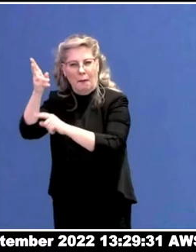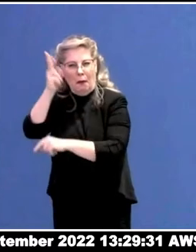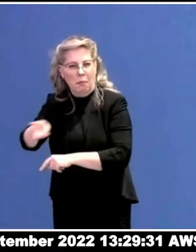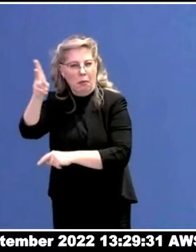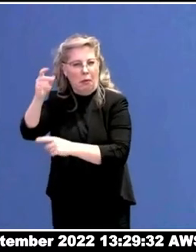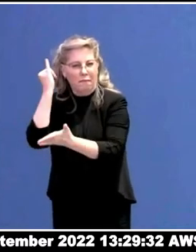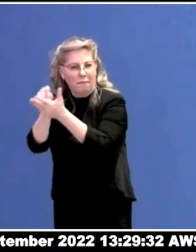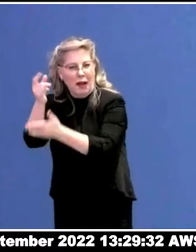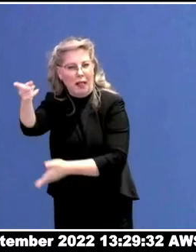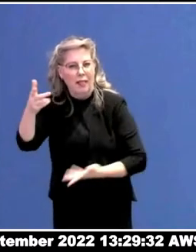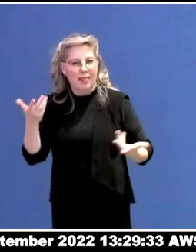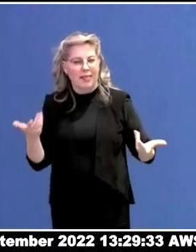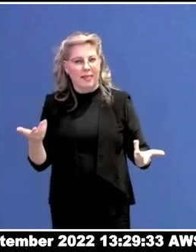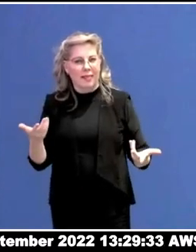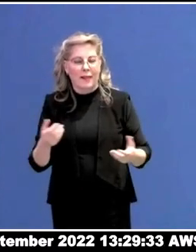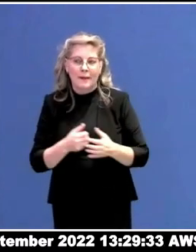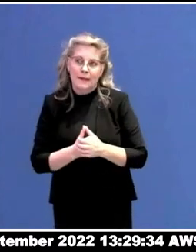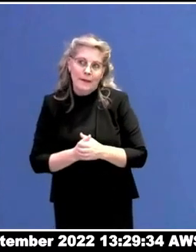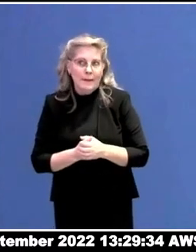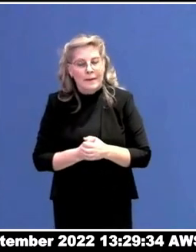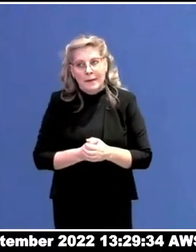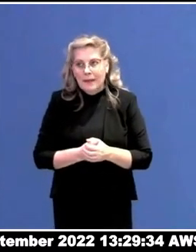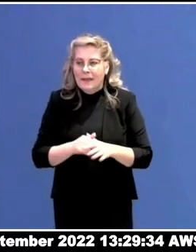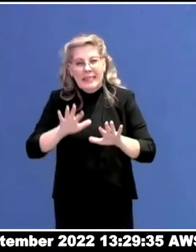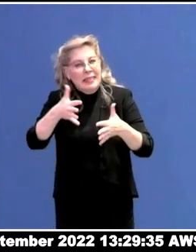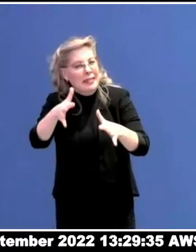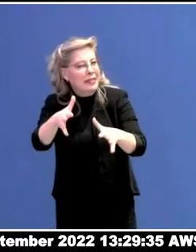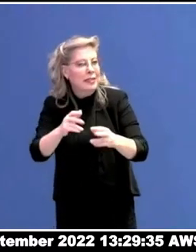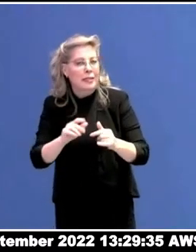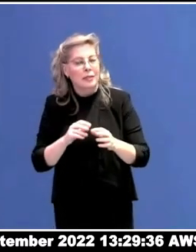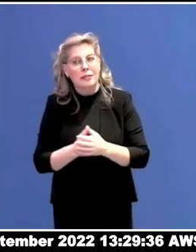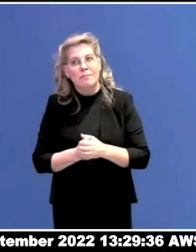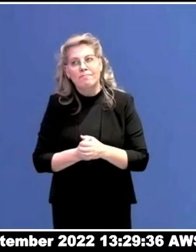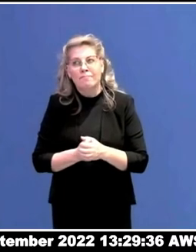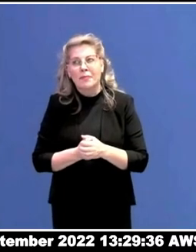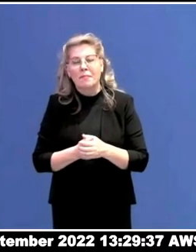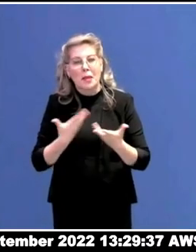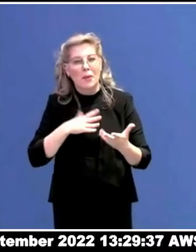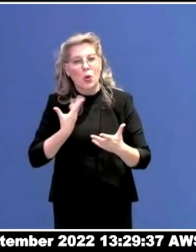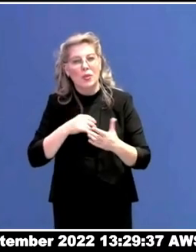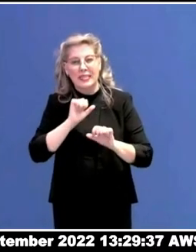I don't think they are, you know, reinventing the same wheel across states. But, yes, and I think the context is very different.